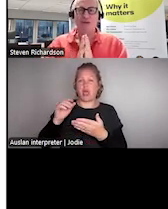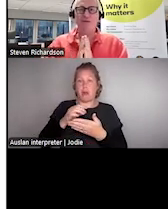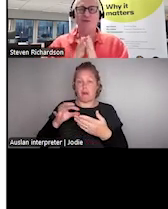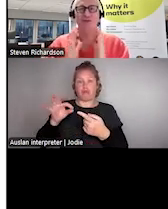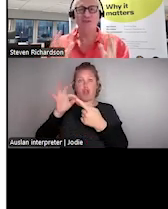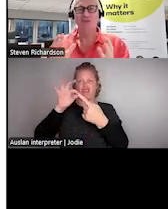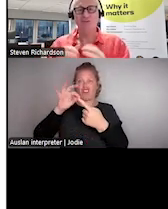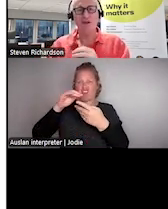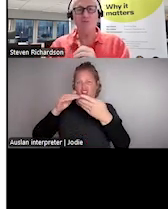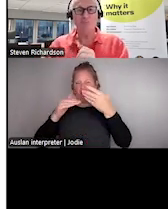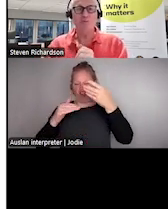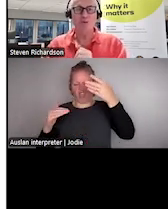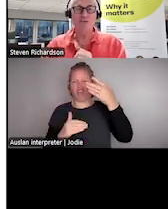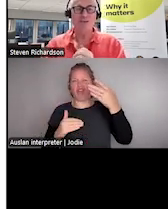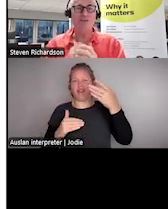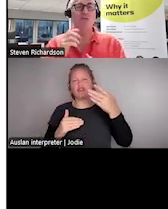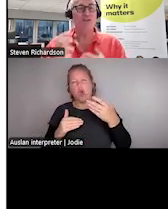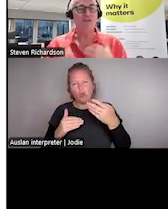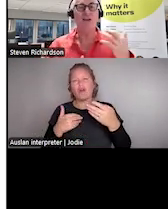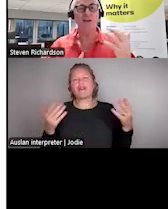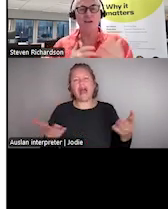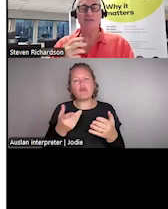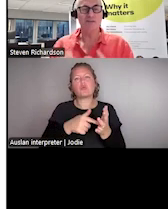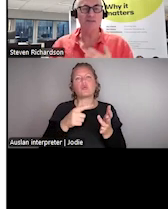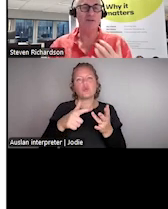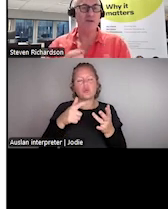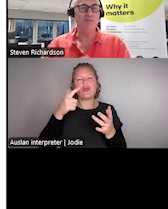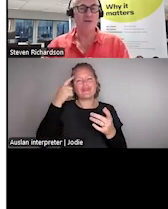encourage you to consider. Grapple with the idea that you need to allocate a consistent amount of